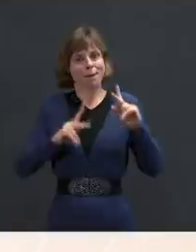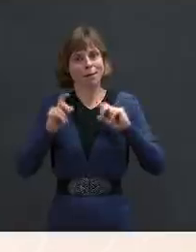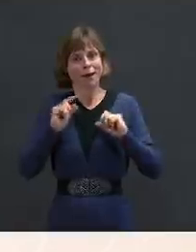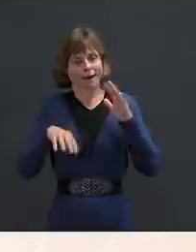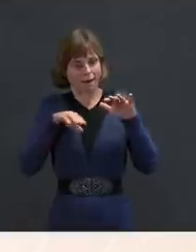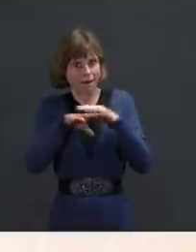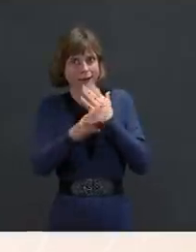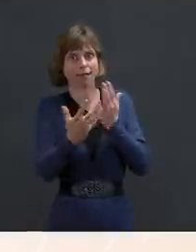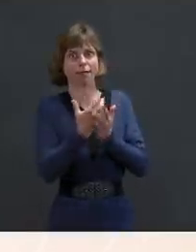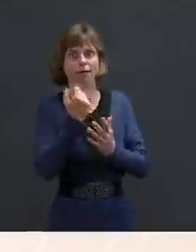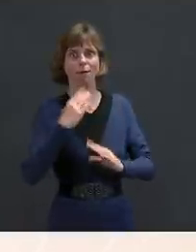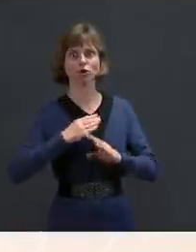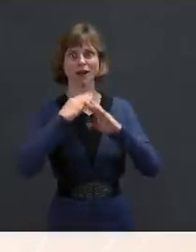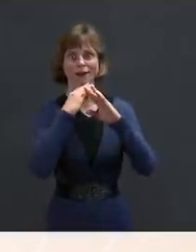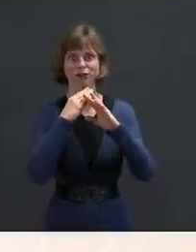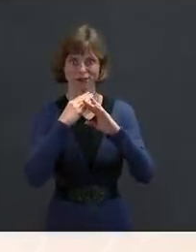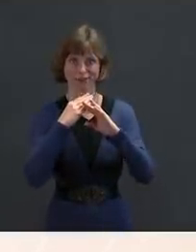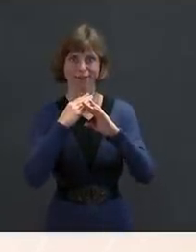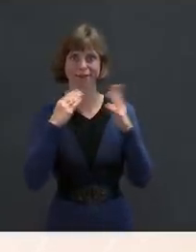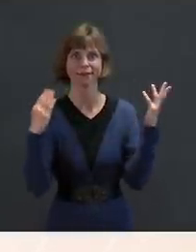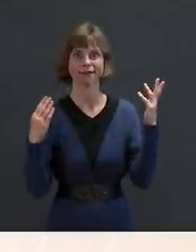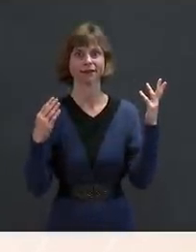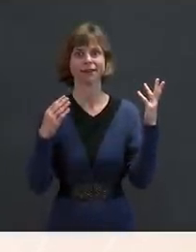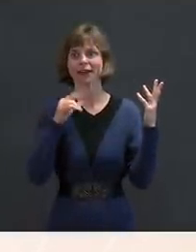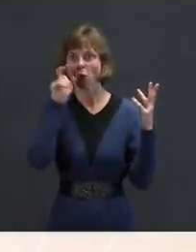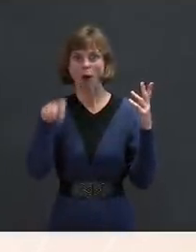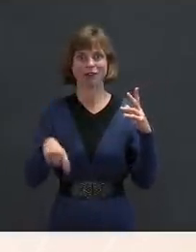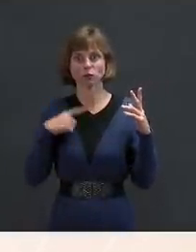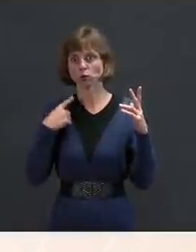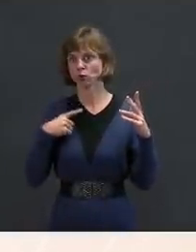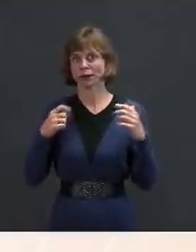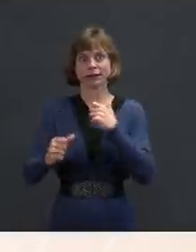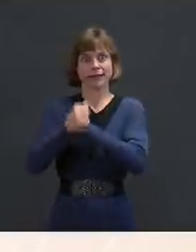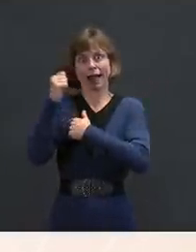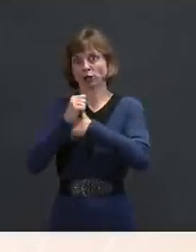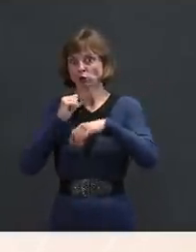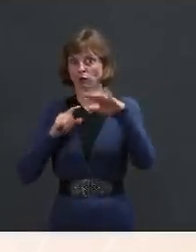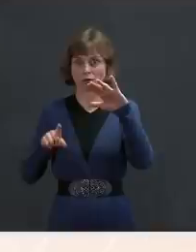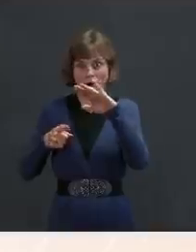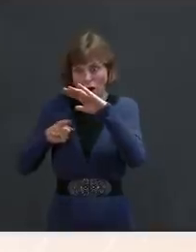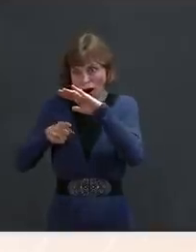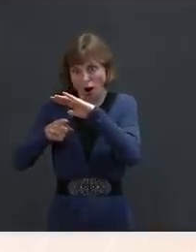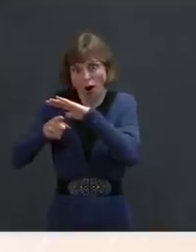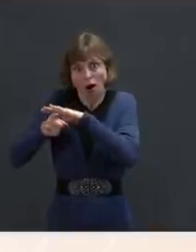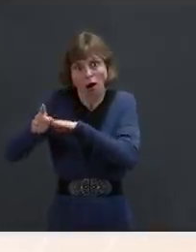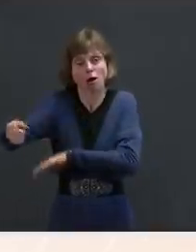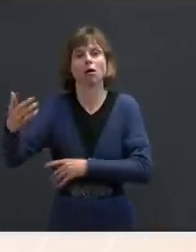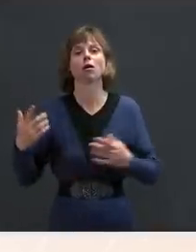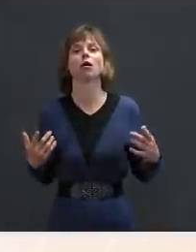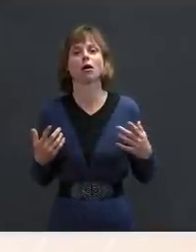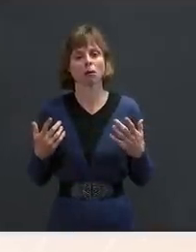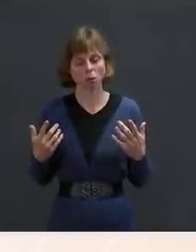without having to take the perilous journey. We have begun to develop and rebuild the program